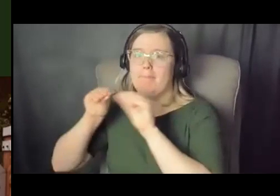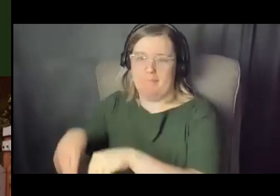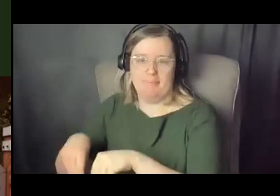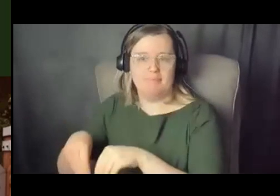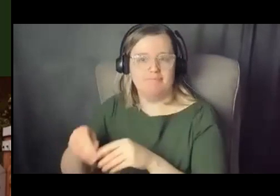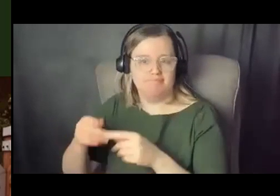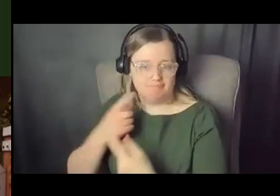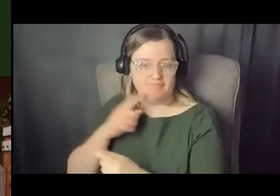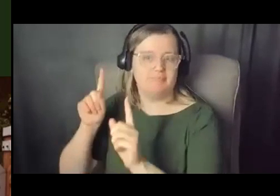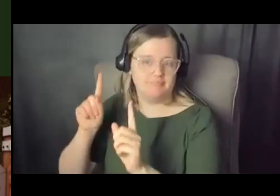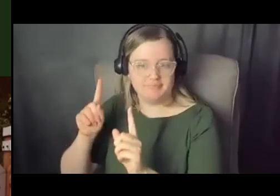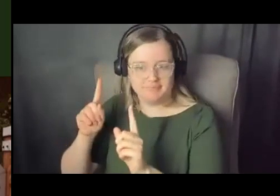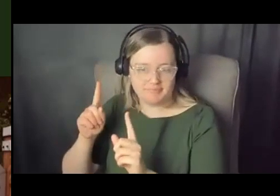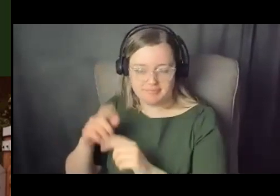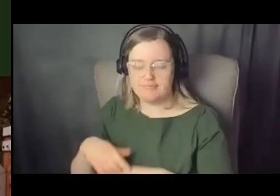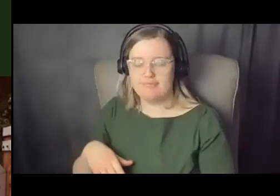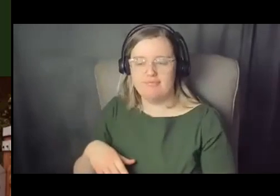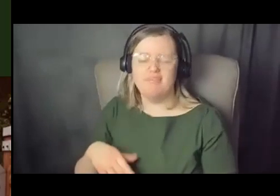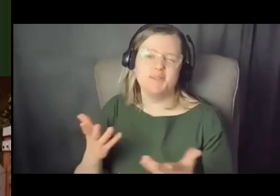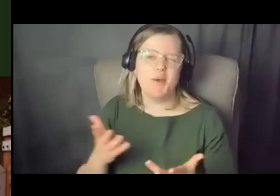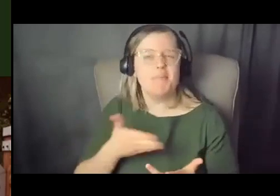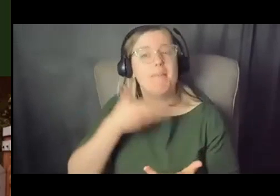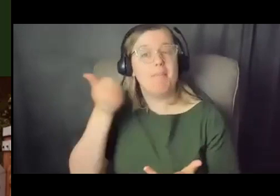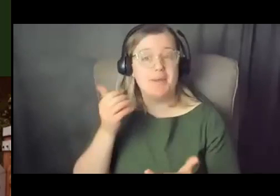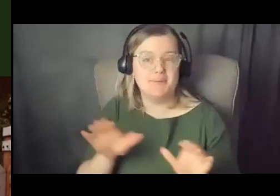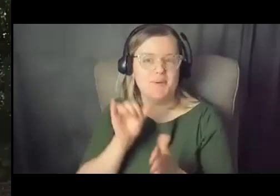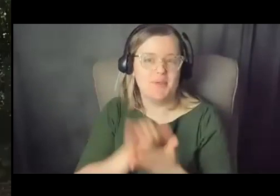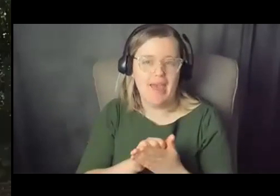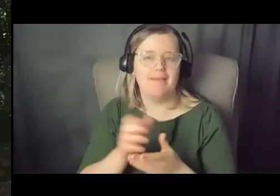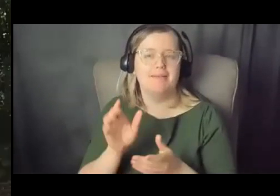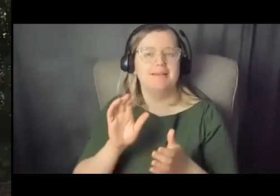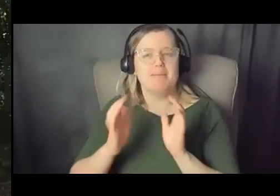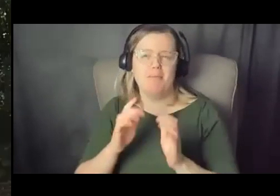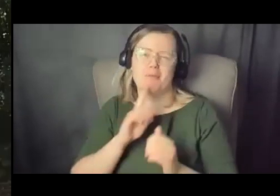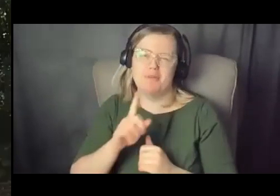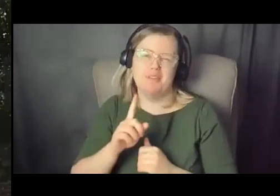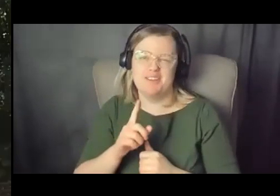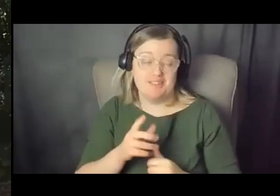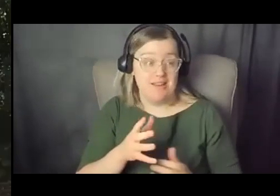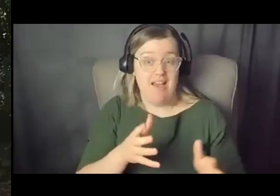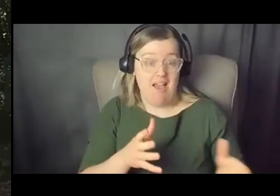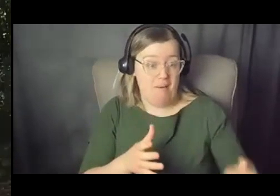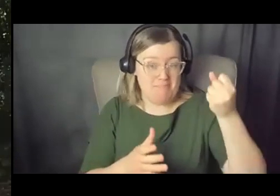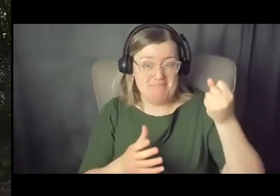composting them and basically throwing them in the trash. So